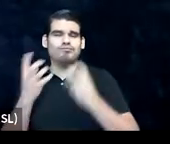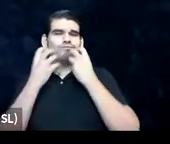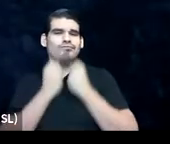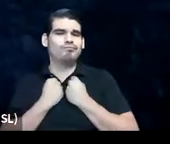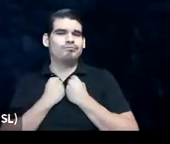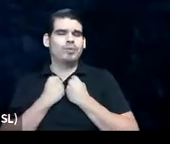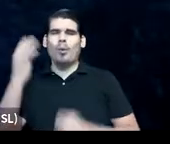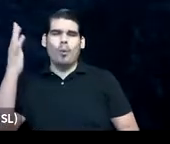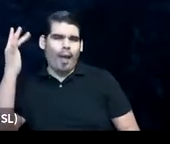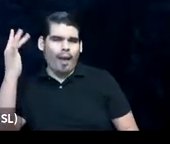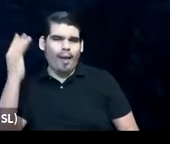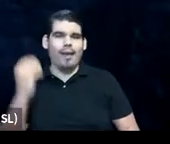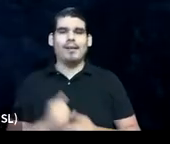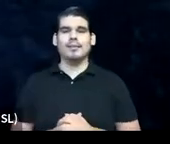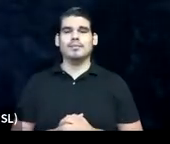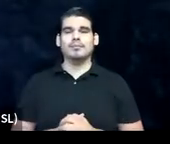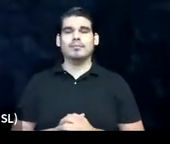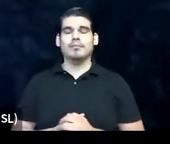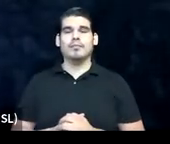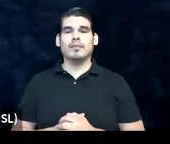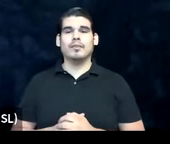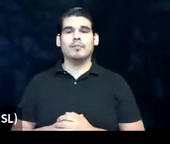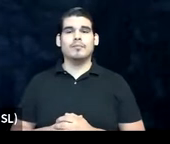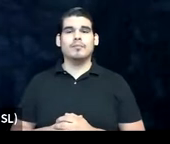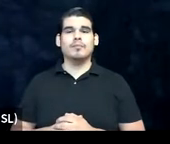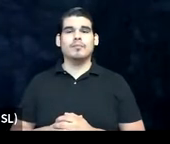Discussion Leader: Okay, I could unmute myself for the longest time but sorry about that everyone so Hi everyone I'm